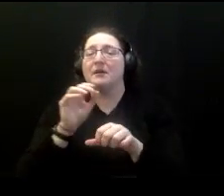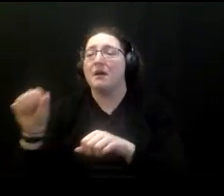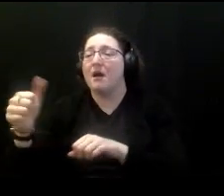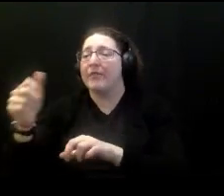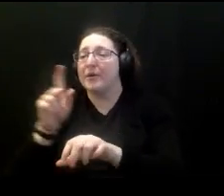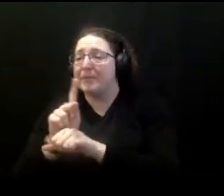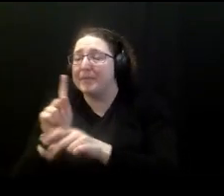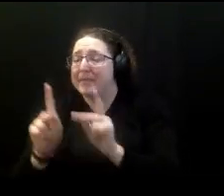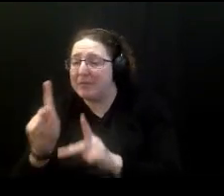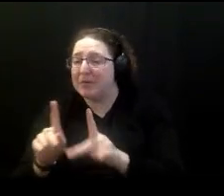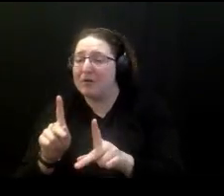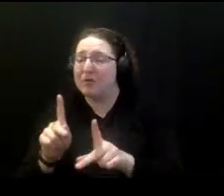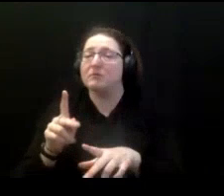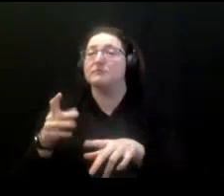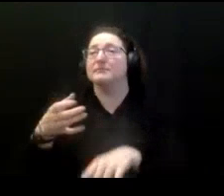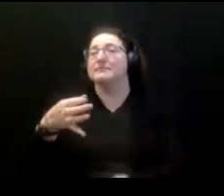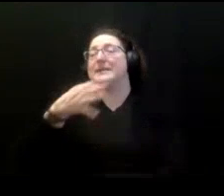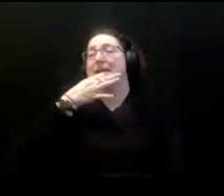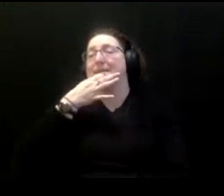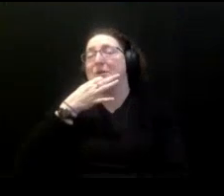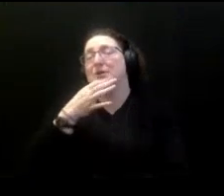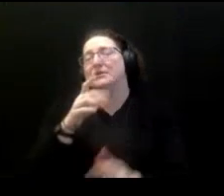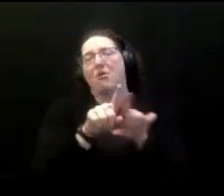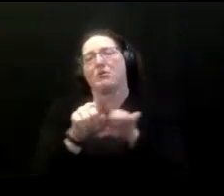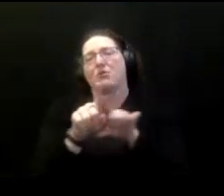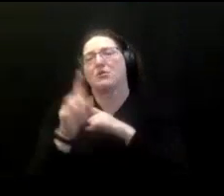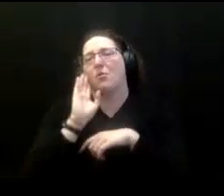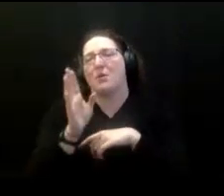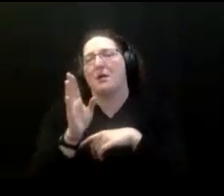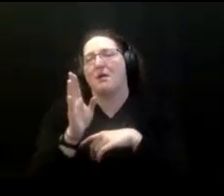partners who will offer a public health perspective. It is the Department of Health's